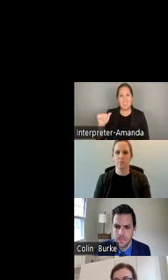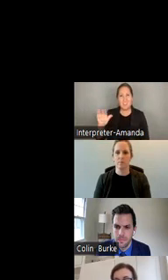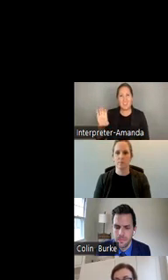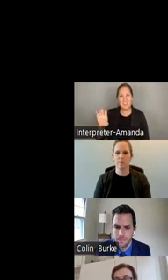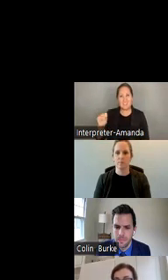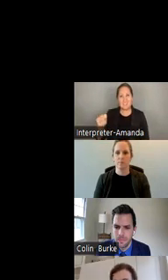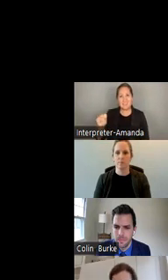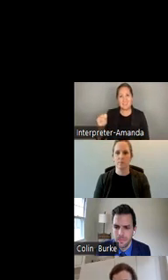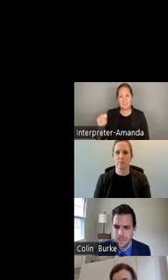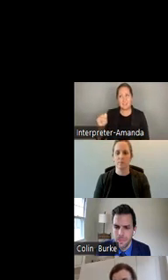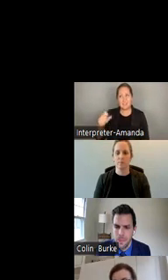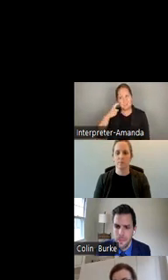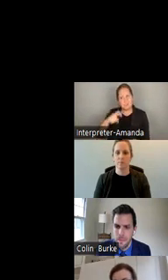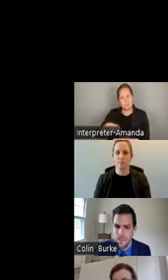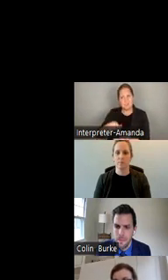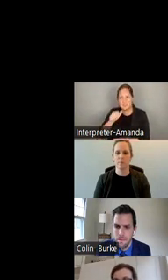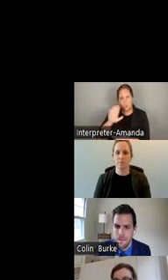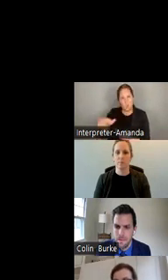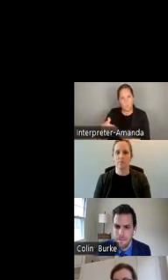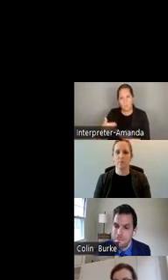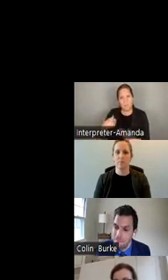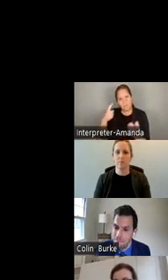it's notable that not everyone has a mental health condition or a substance use disorder